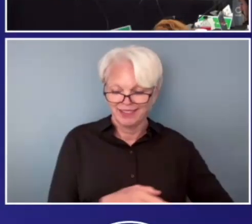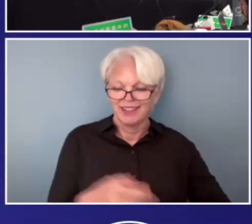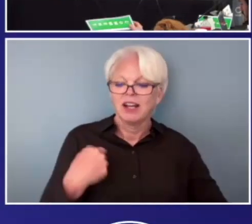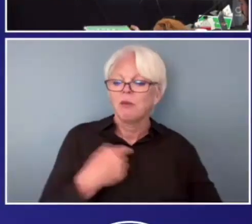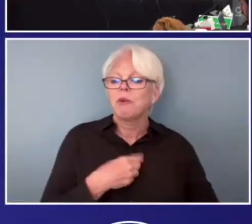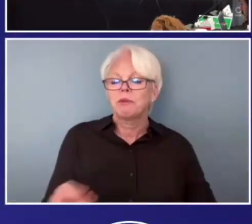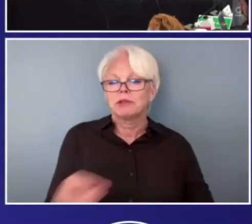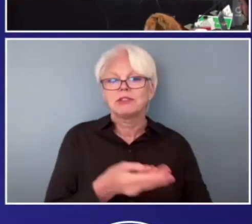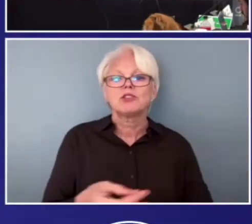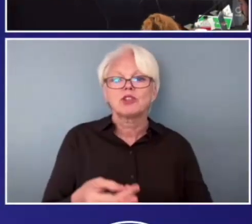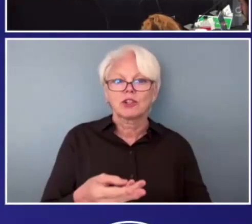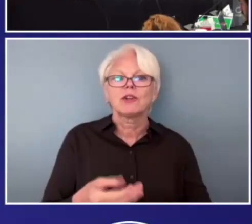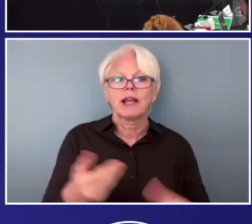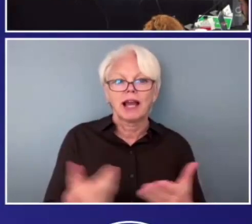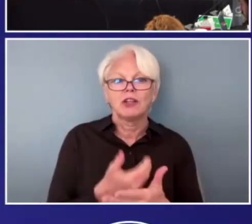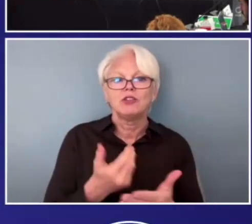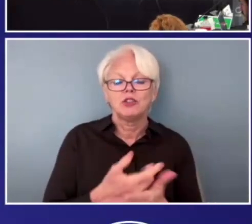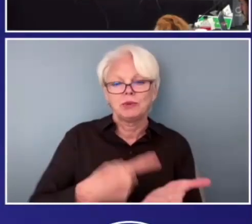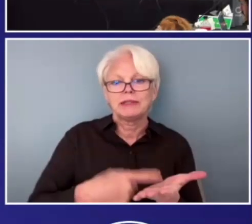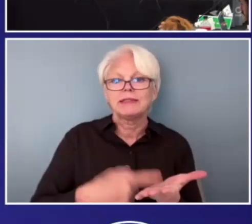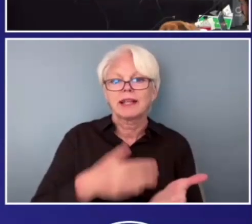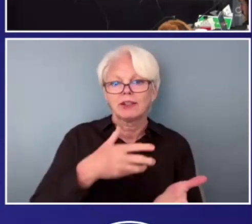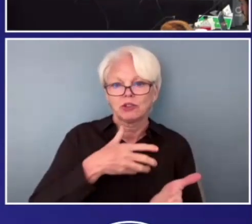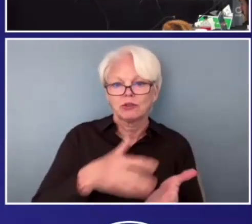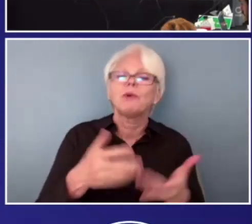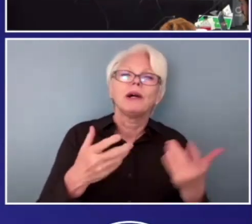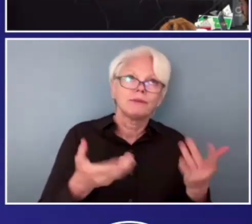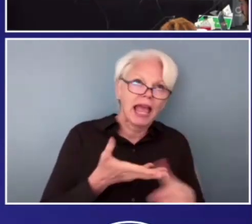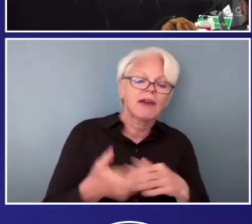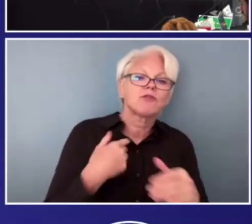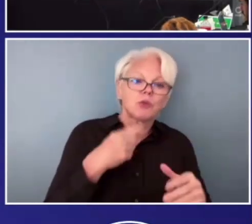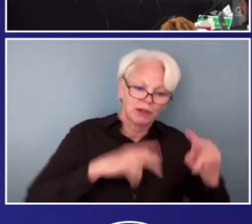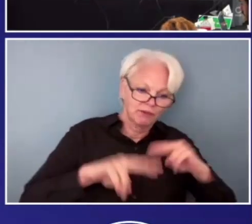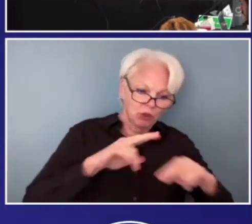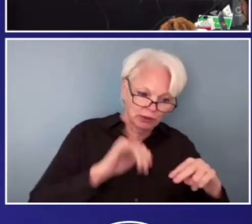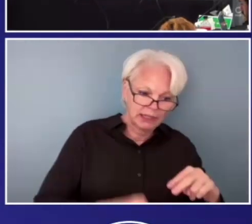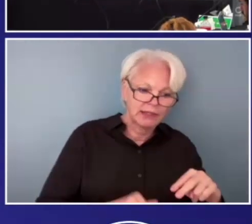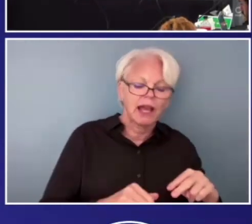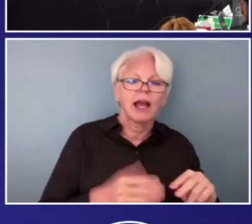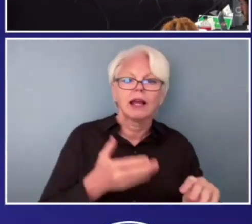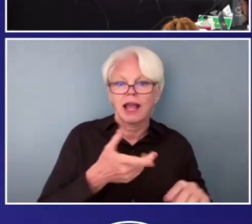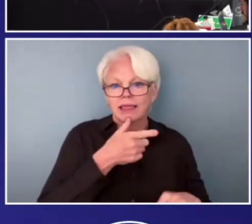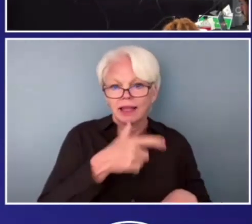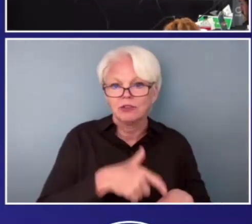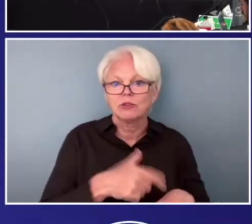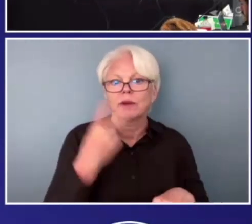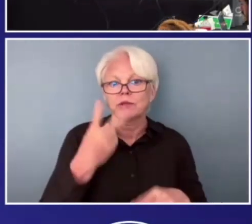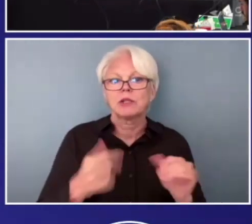draft with the changes or after we've had a chance to take a look at that at lunchtime and see what we can do with that. Yes,